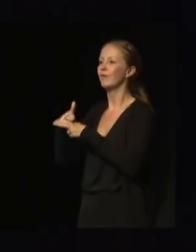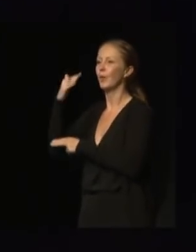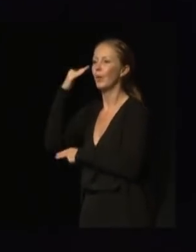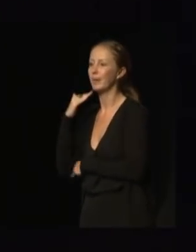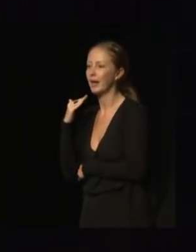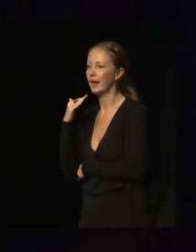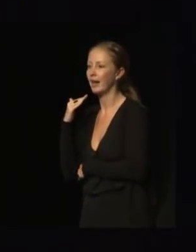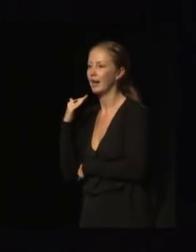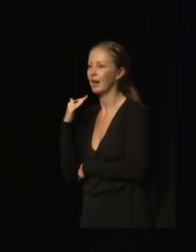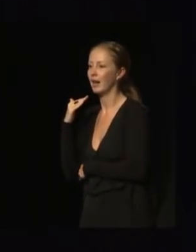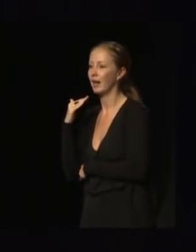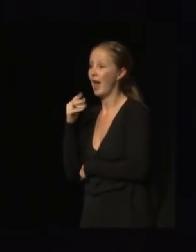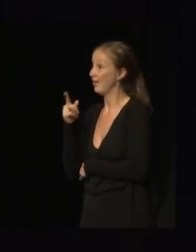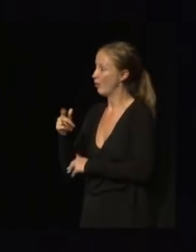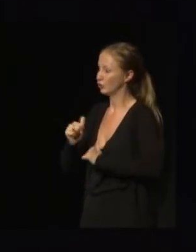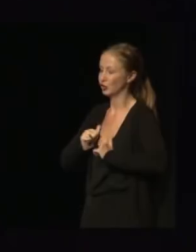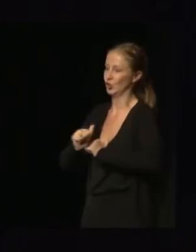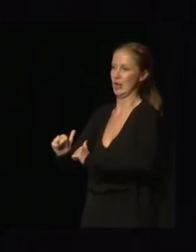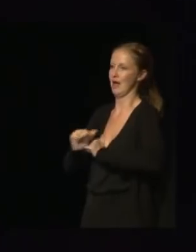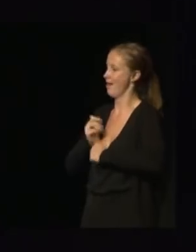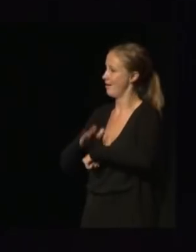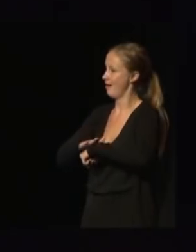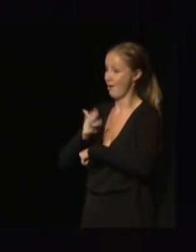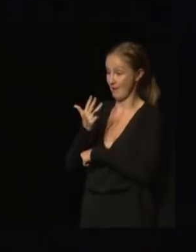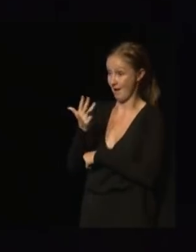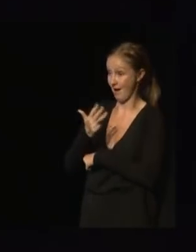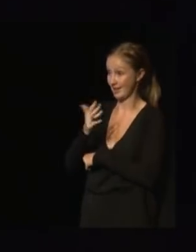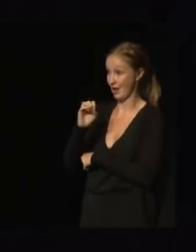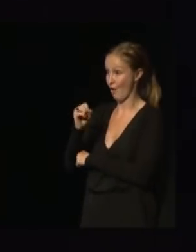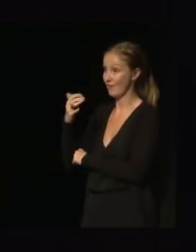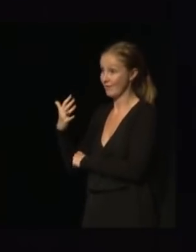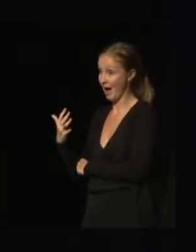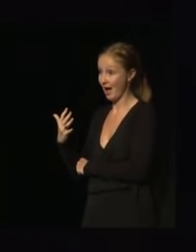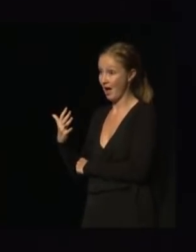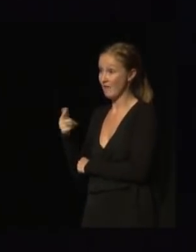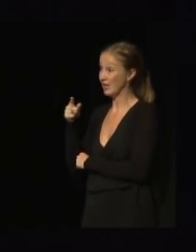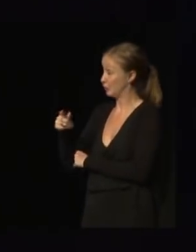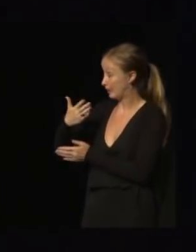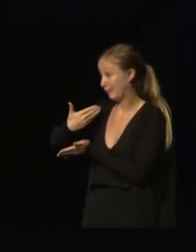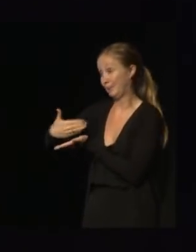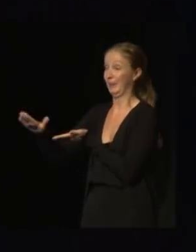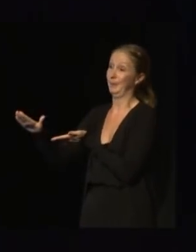This was very shocking, I have to say, in 1905. And she was unceremoniously thrown out of the hall,